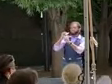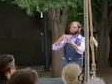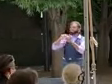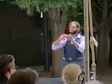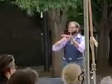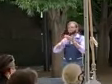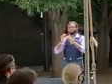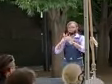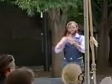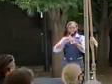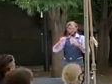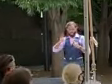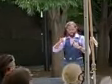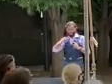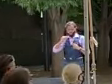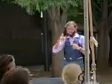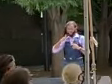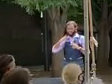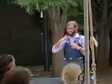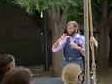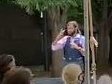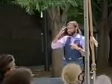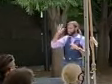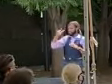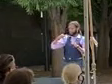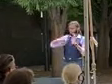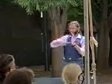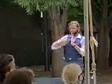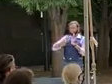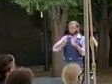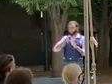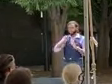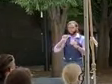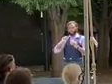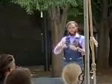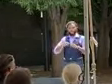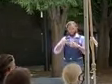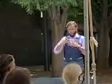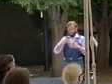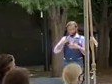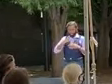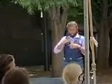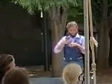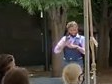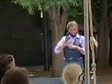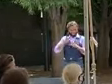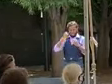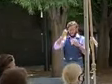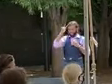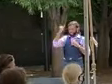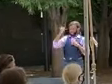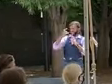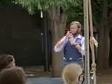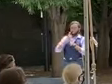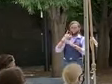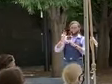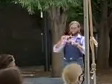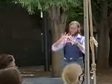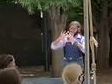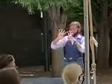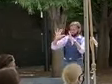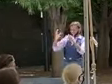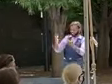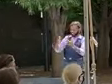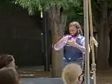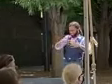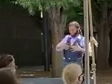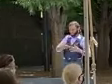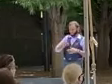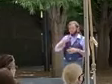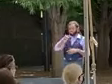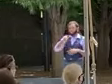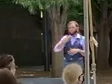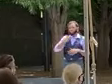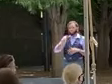But, if you do not have a brilliant sculptor who can turn those ideas into a physical construction, you are really not going in the right direction.